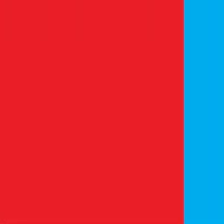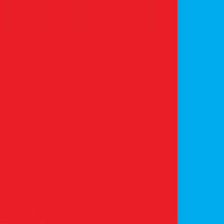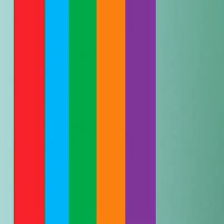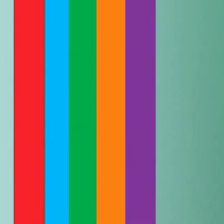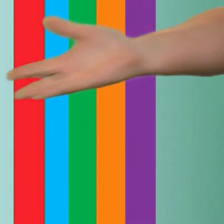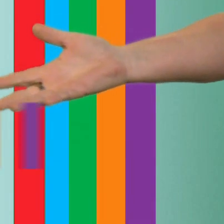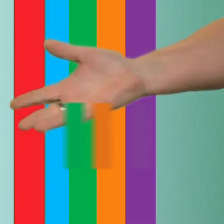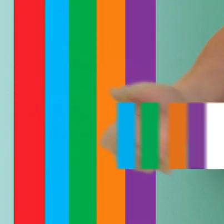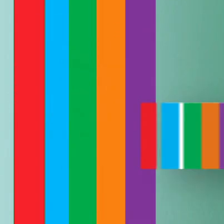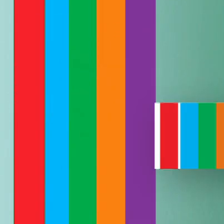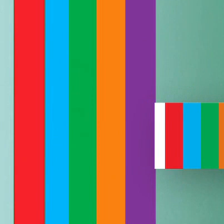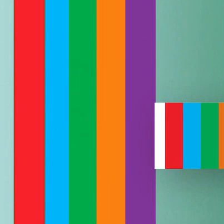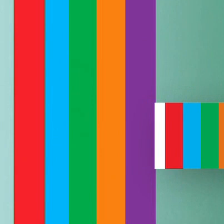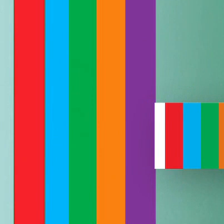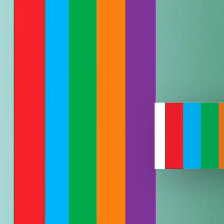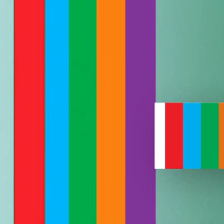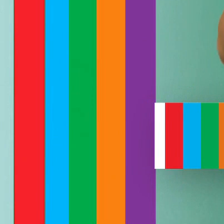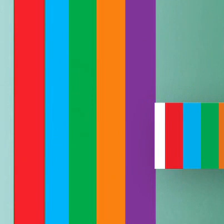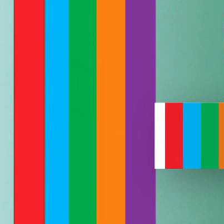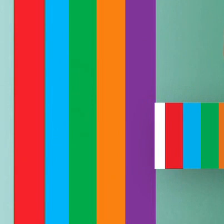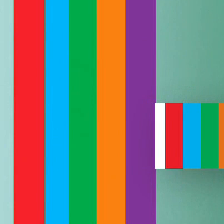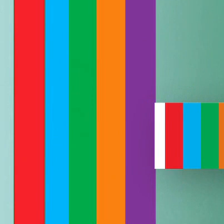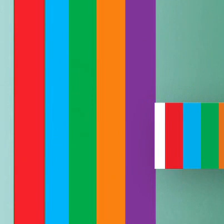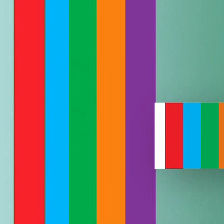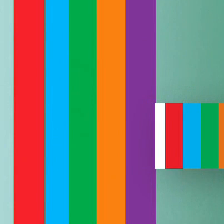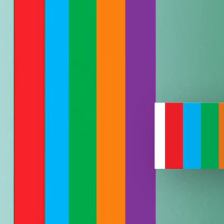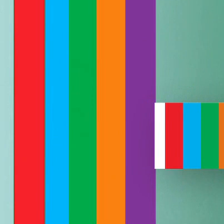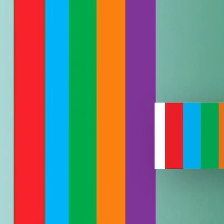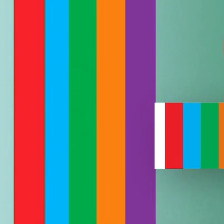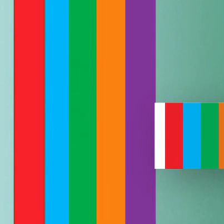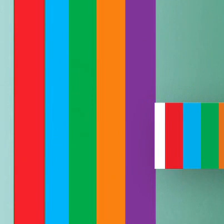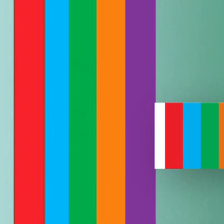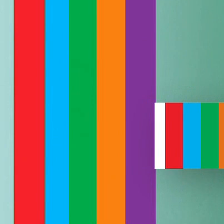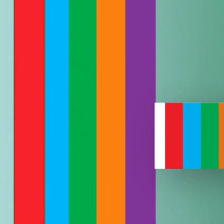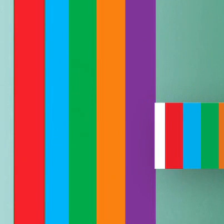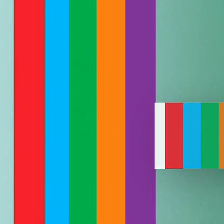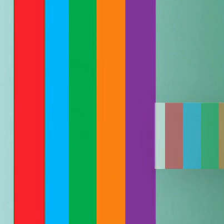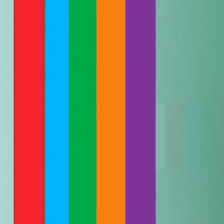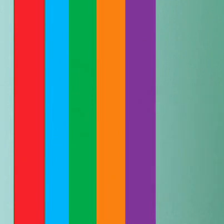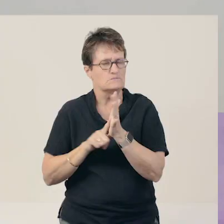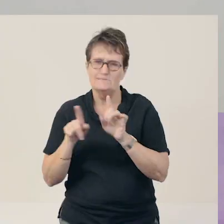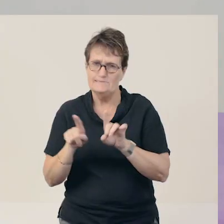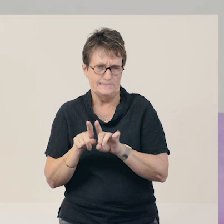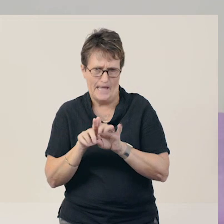Thank you everyone, for joining me today. My name is Victoria Carthew, and I’ll be leading you through your lessons. Coming up,